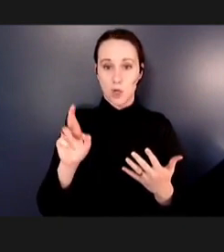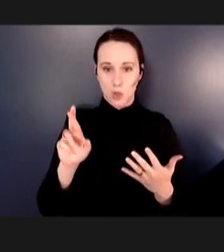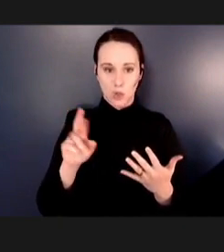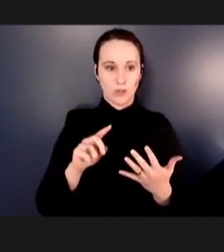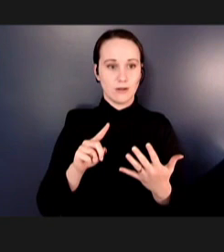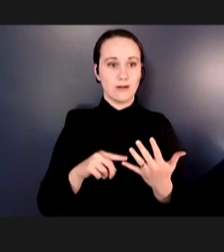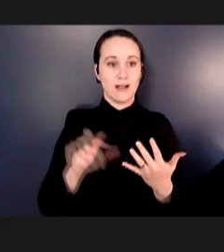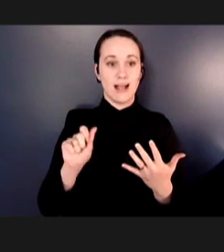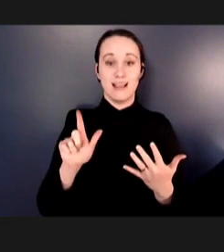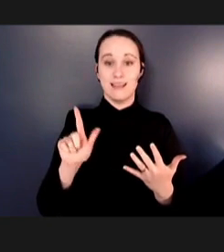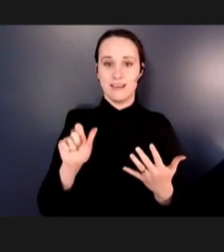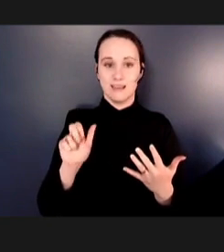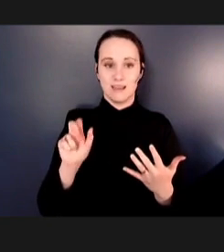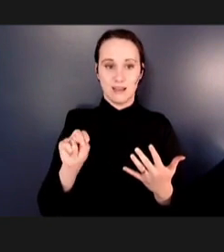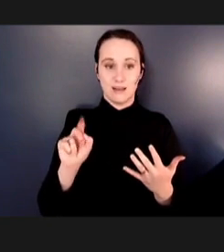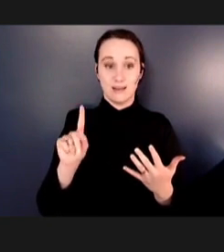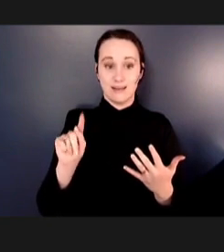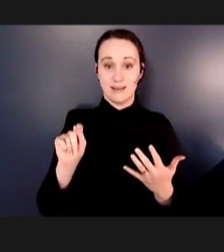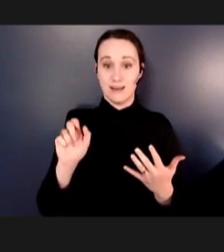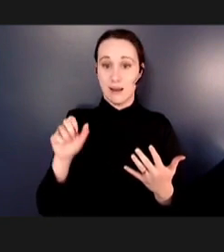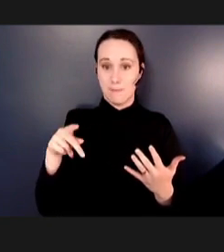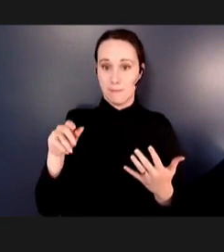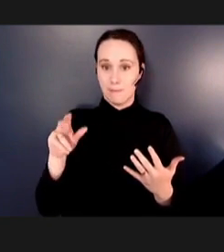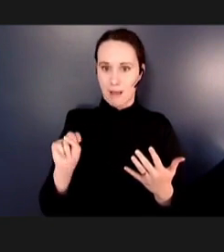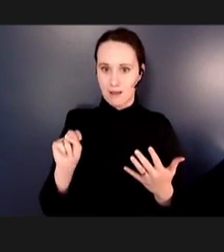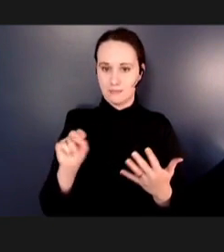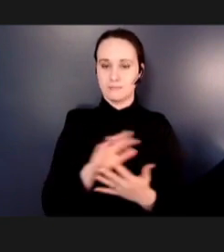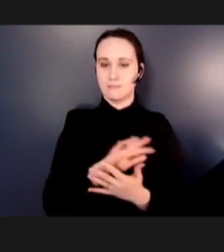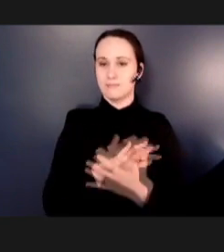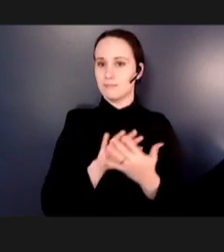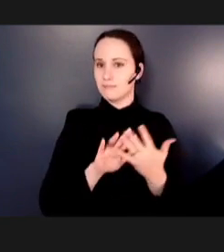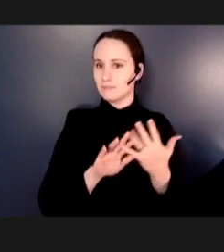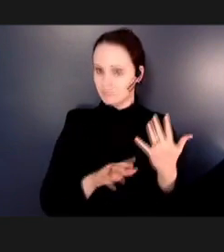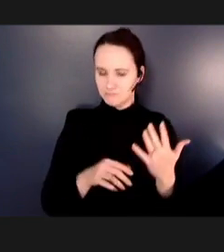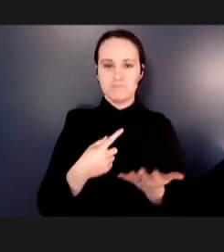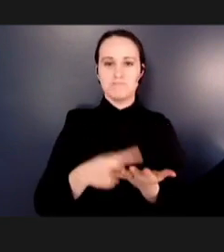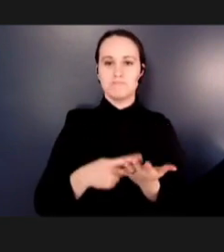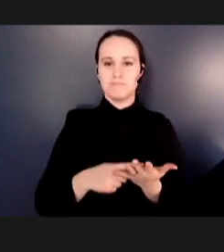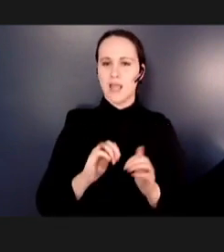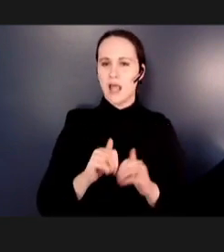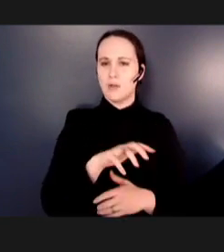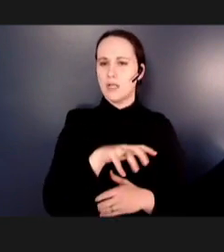speakers will provide presentations on ways they encourage inclusion by using, studying,